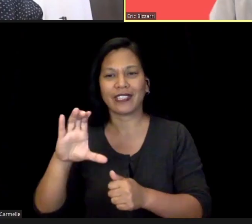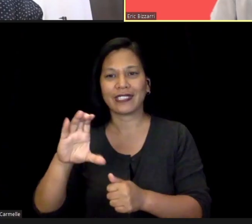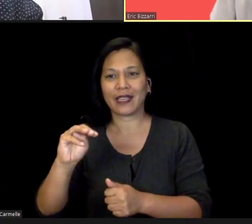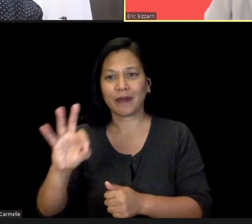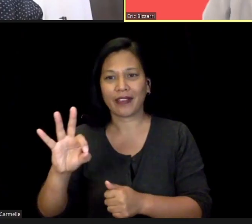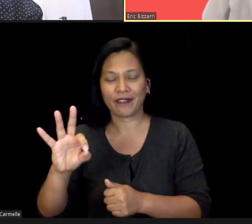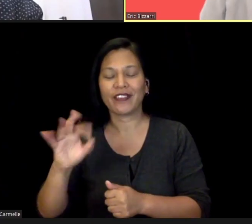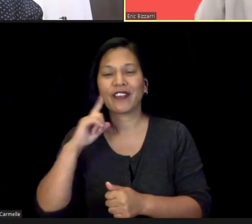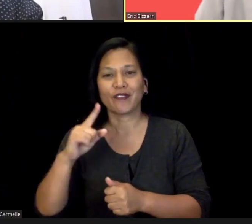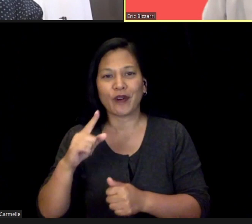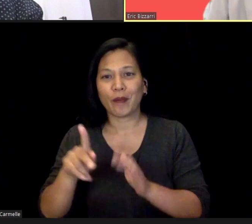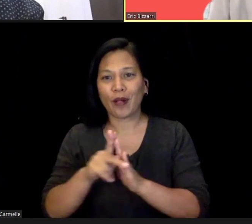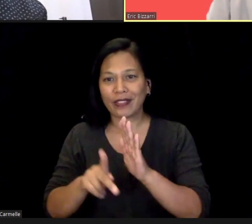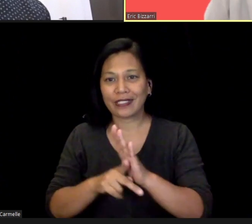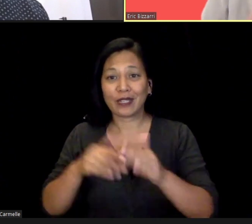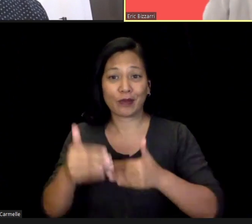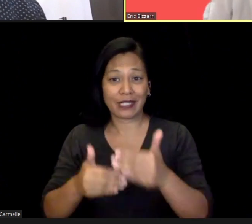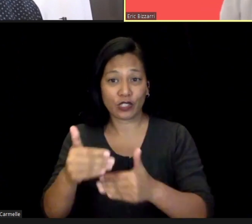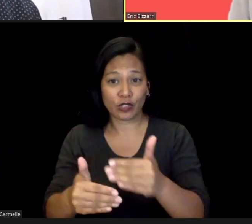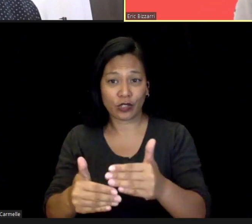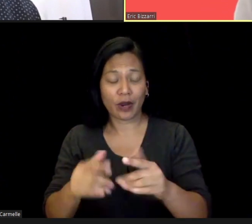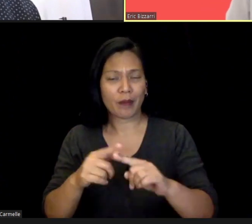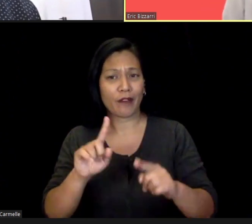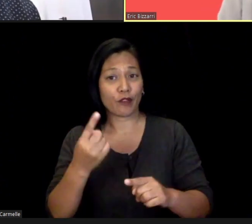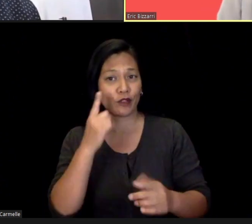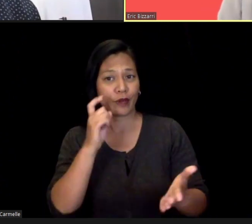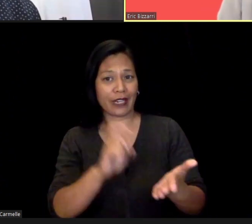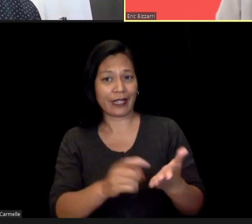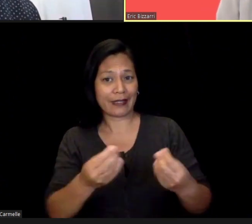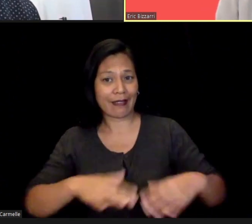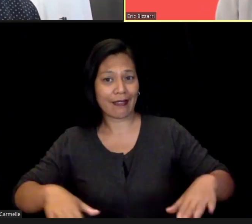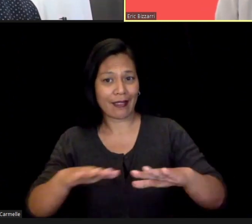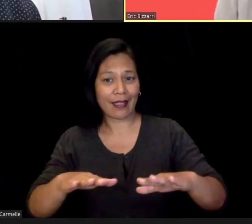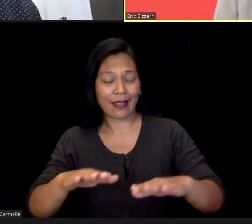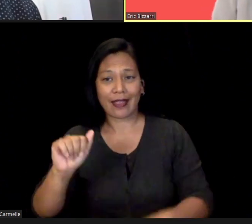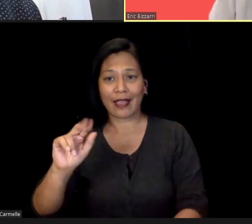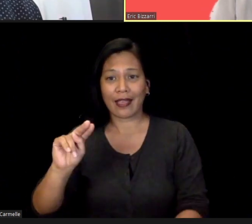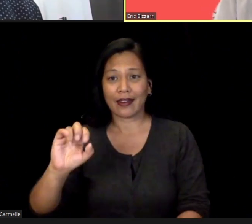I'd like to start by acknowledging the land on which we gather and organize is the territory of Anishinaabe,